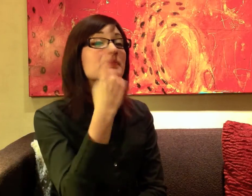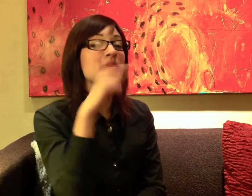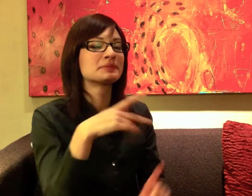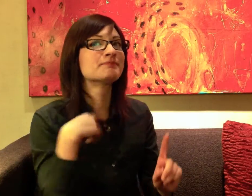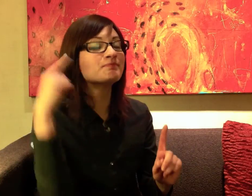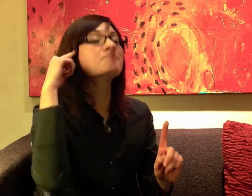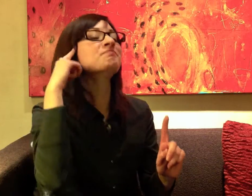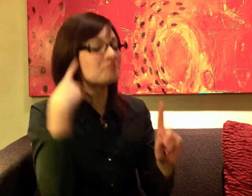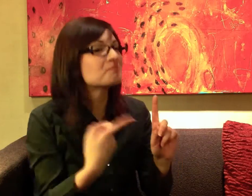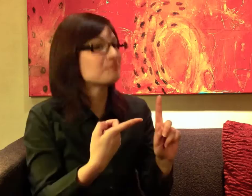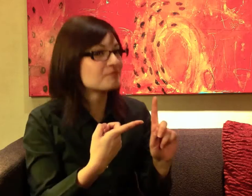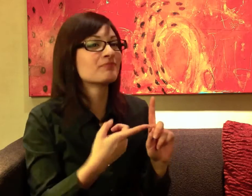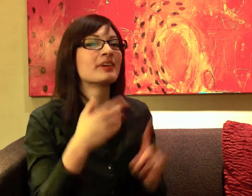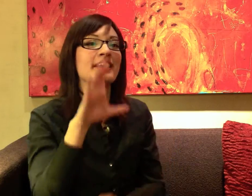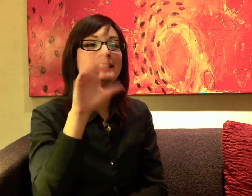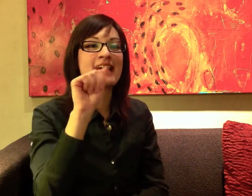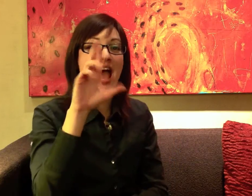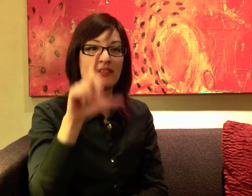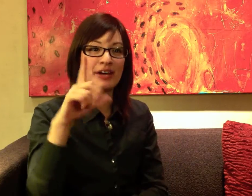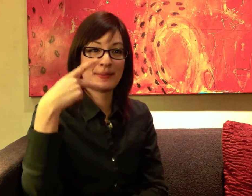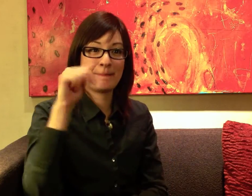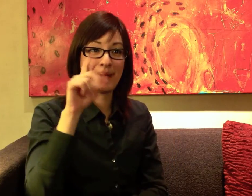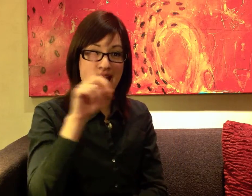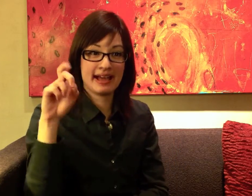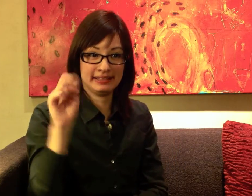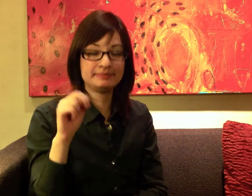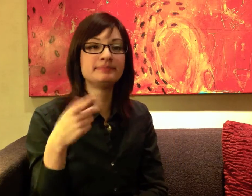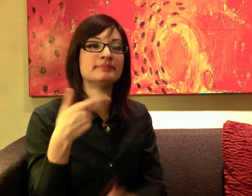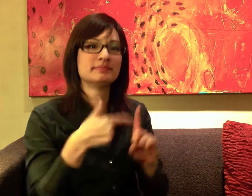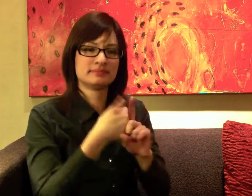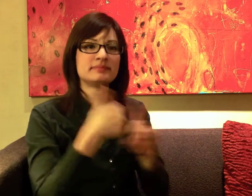There is one person I thought of that would be fitting. She is Carol Padden.